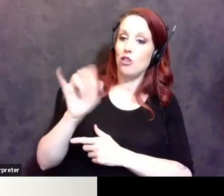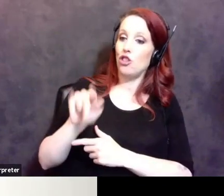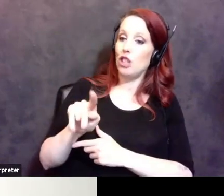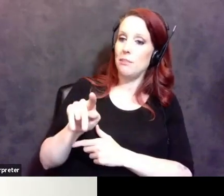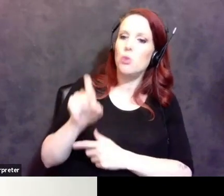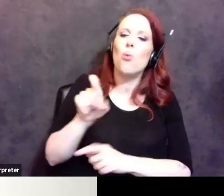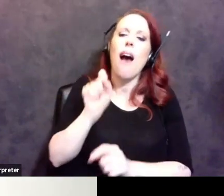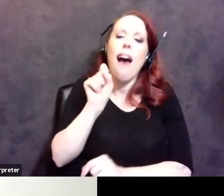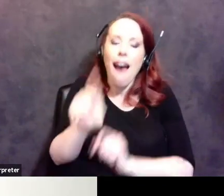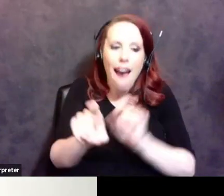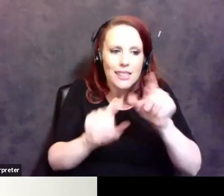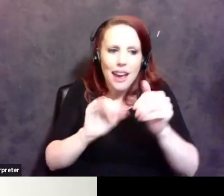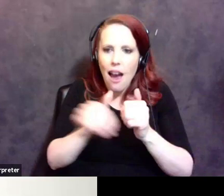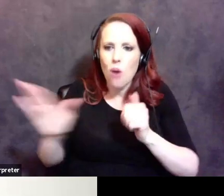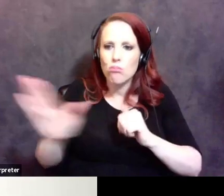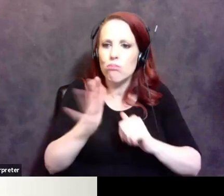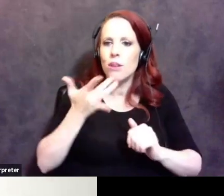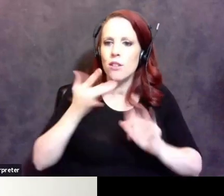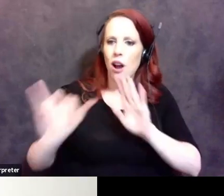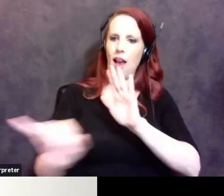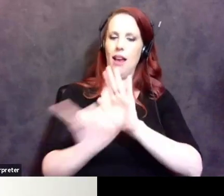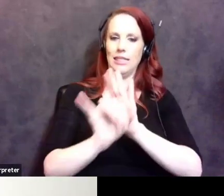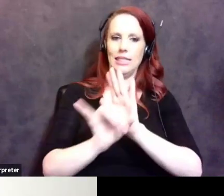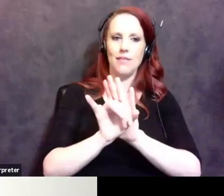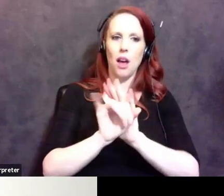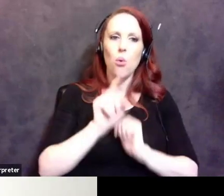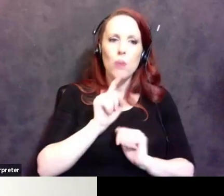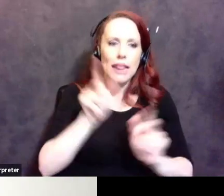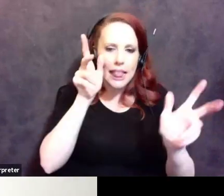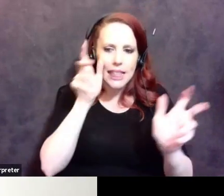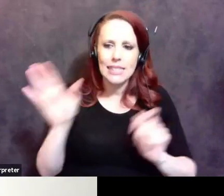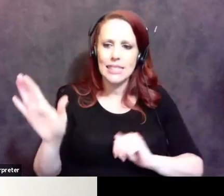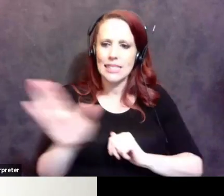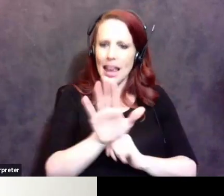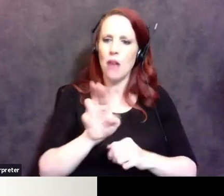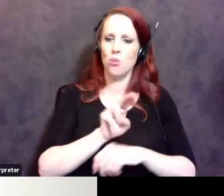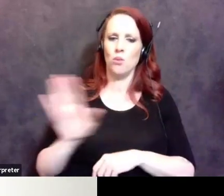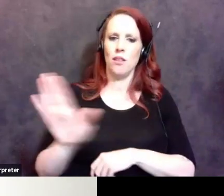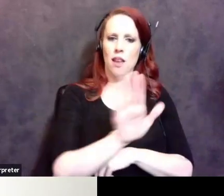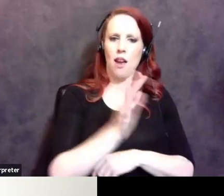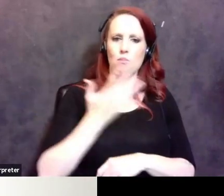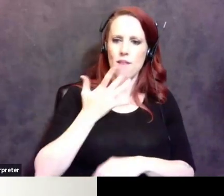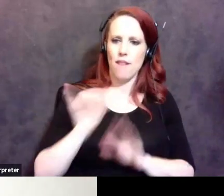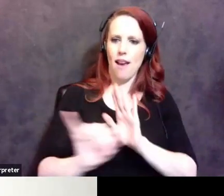wants to be identified and really listening to that and using that and being an ally when